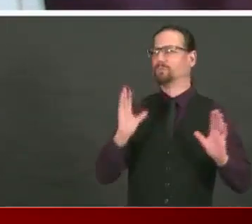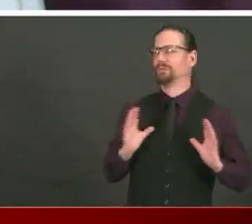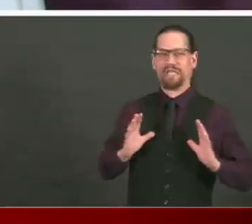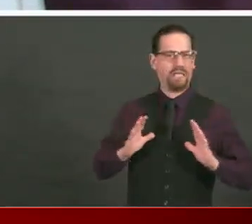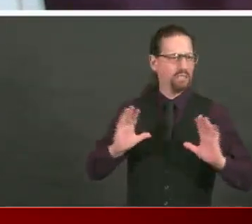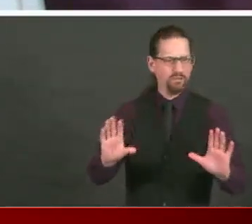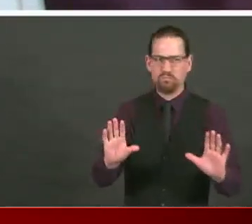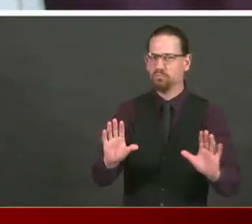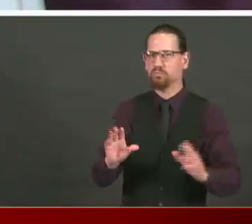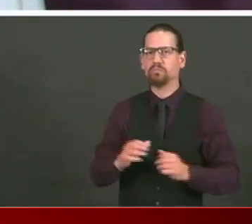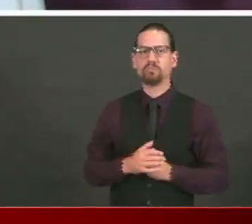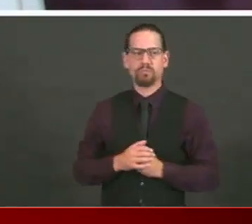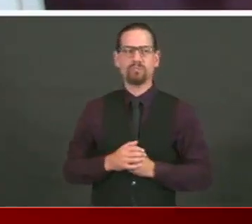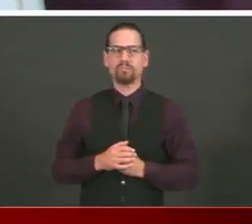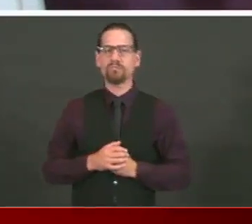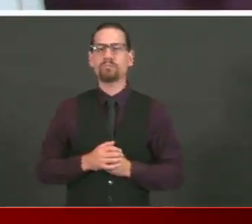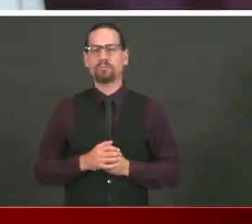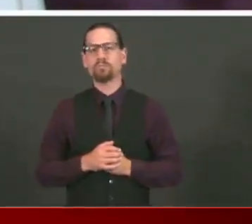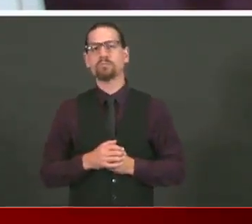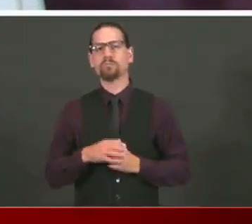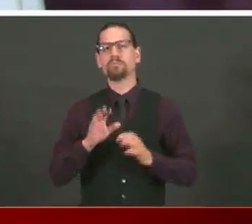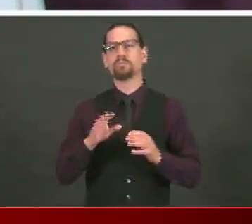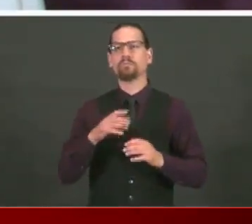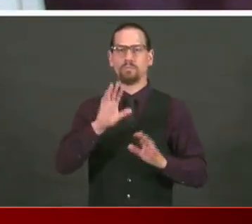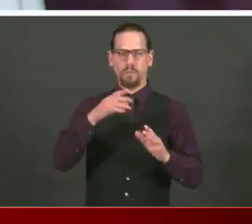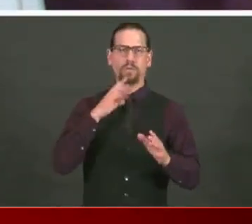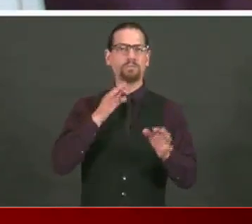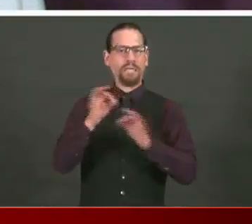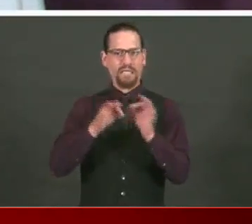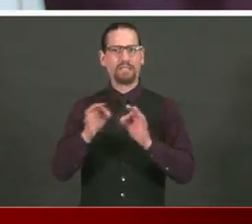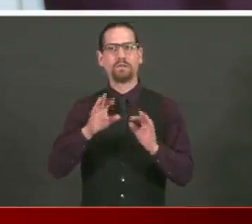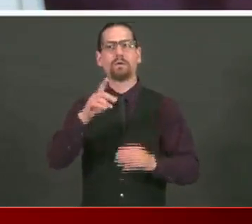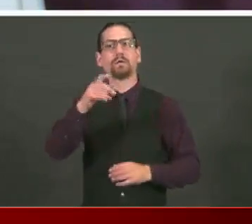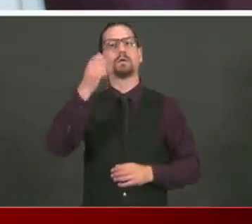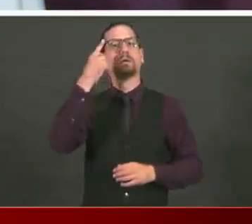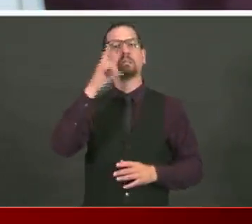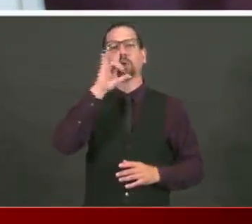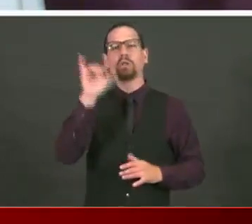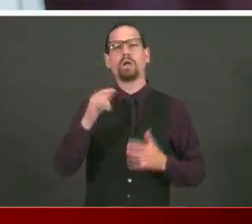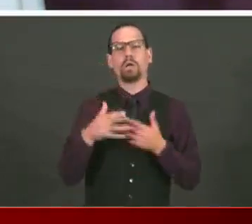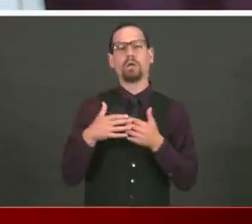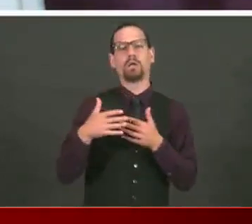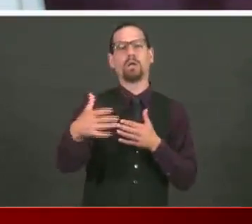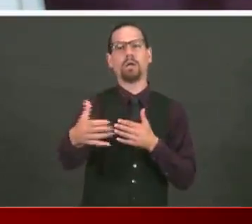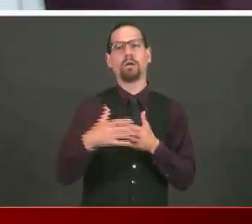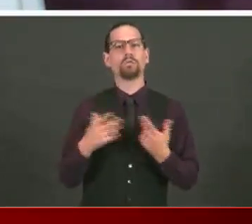BELOW CAPACITY AT THIS POINT. EVEN WITH THE